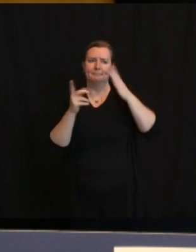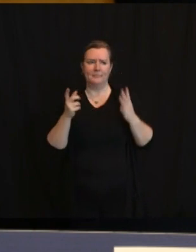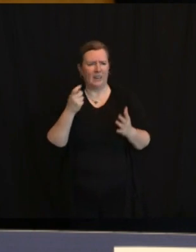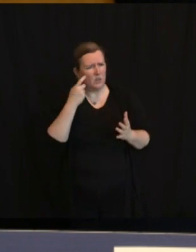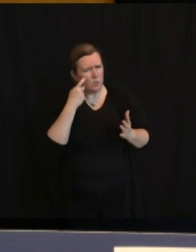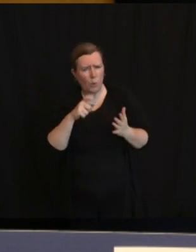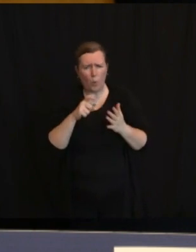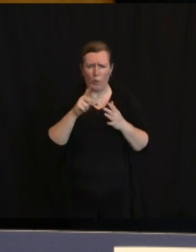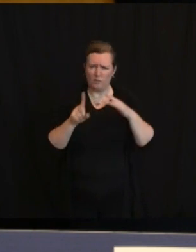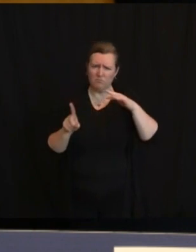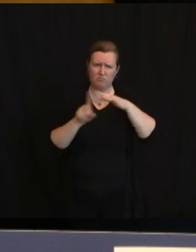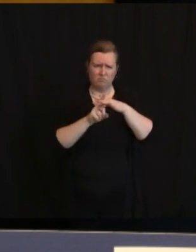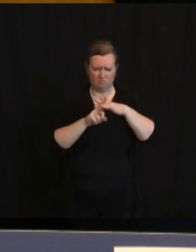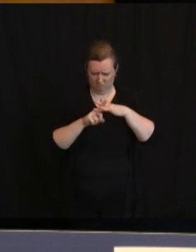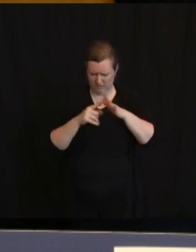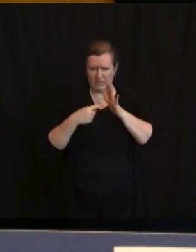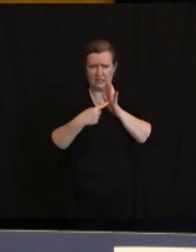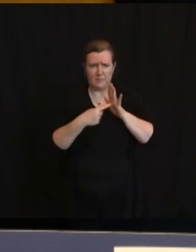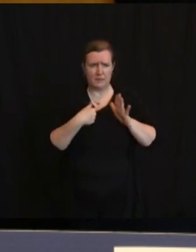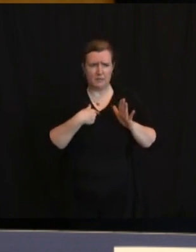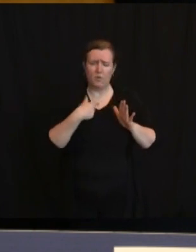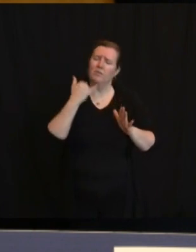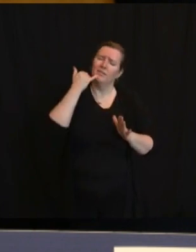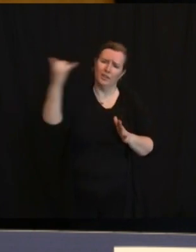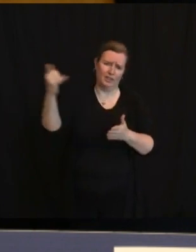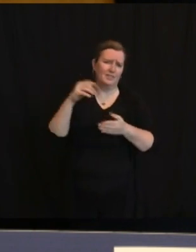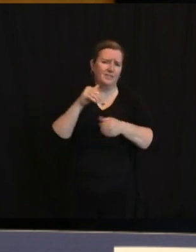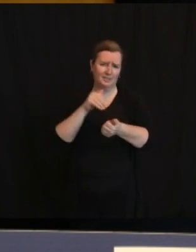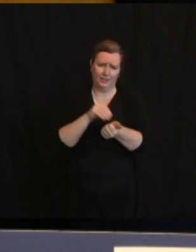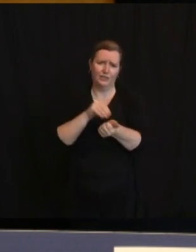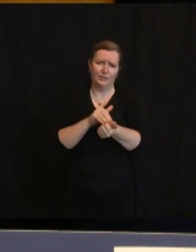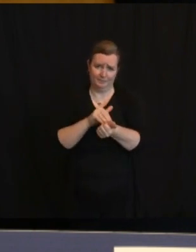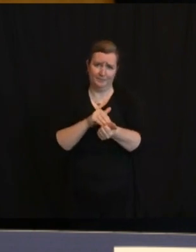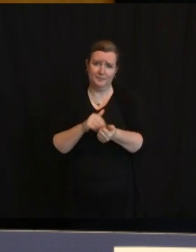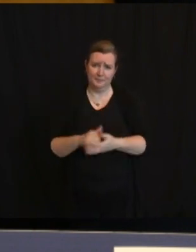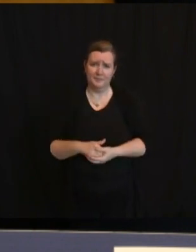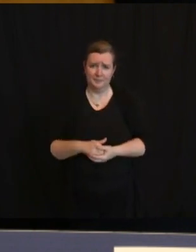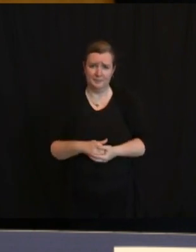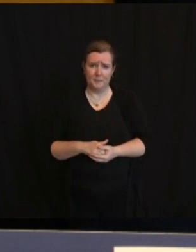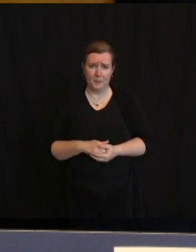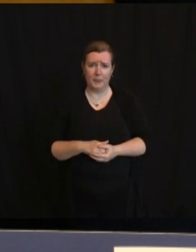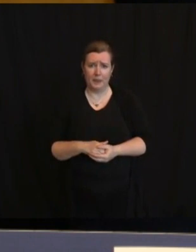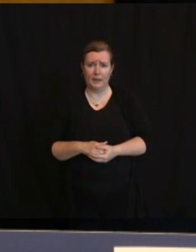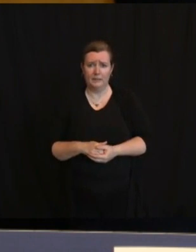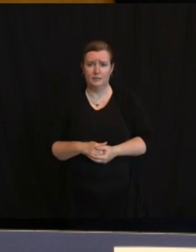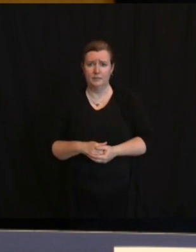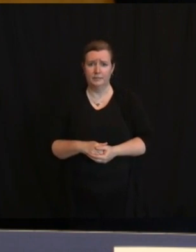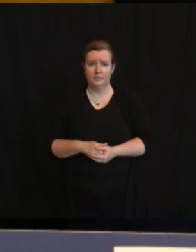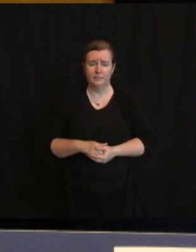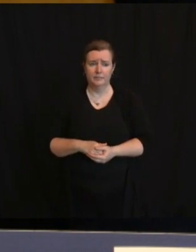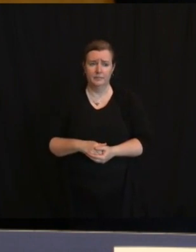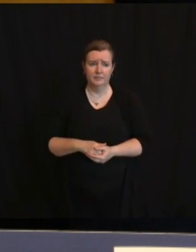IF YOU EXPERIENCE THESE SYMPTOMS, IT'S IMPORTANT TO STAY IN CONTACT WITH YOUR HEALTH CARE PROVIDER.